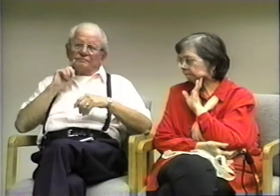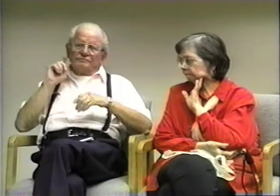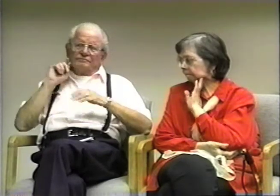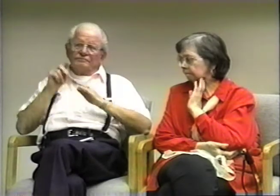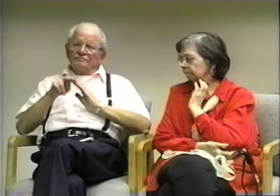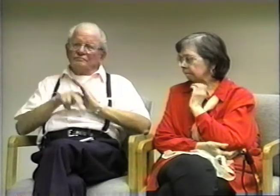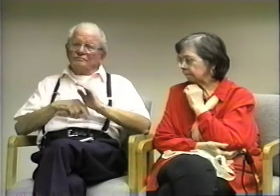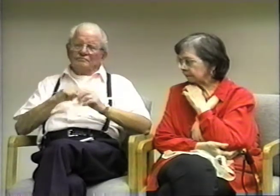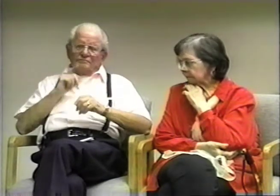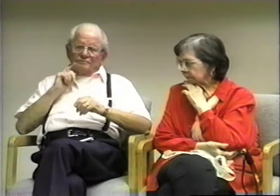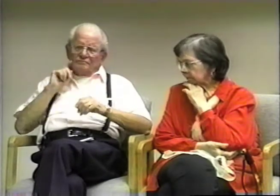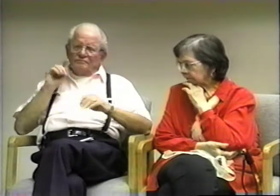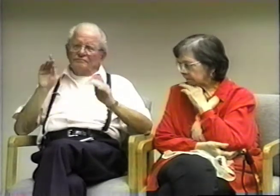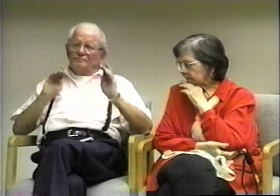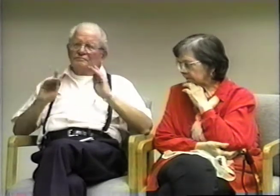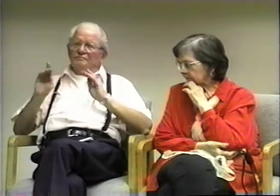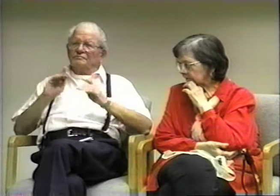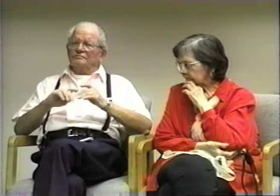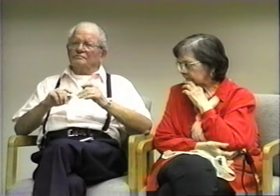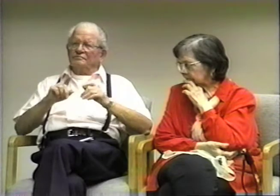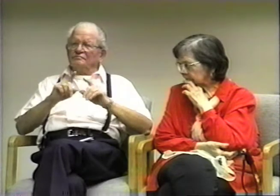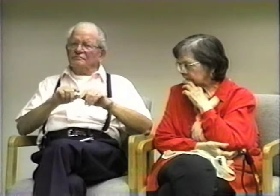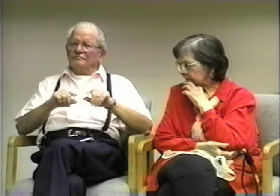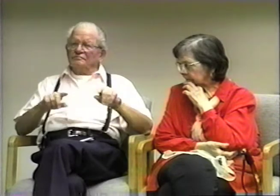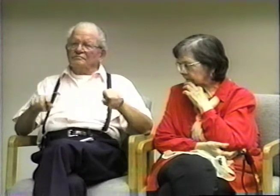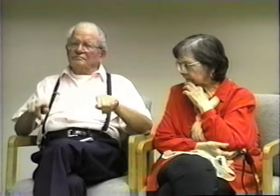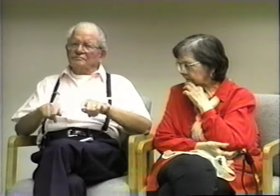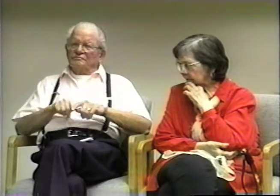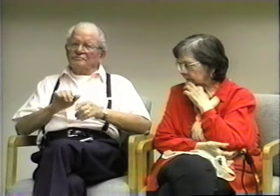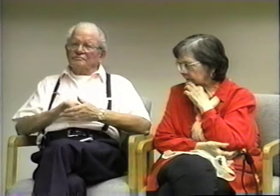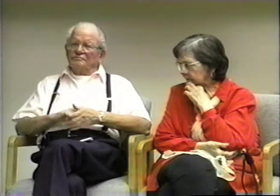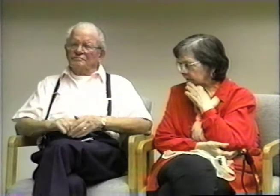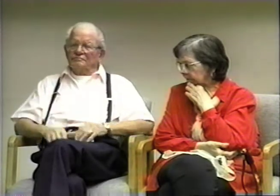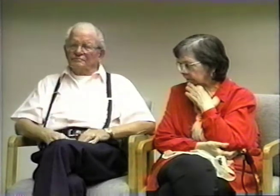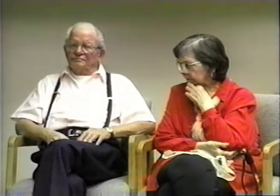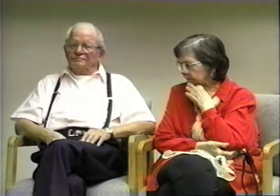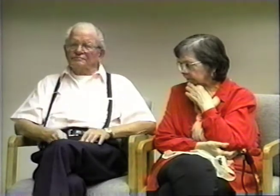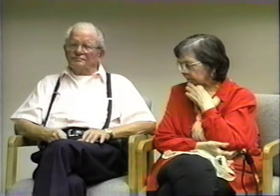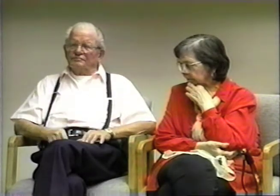especially in educating the hearing community about deafness, Deaf people and other issues.